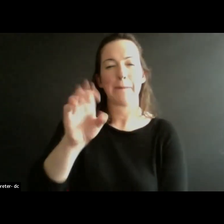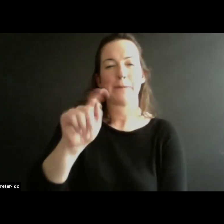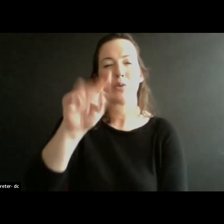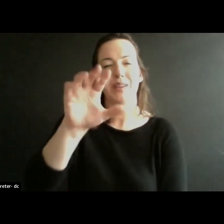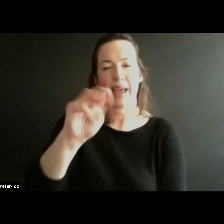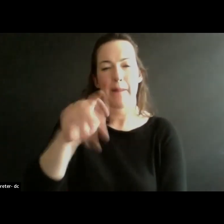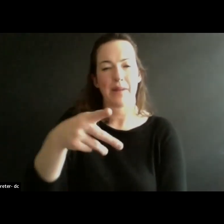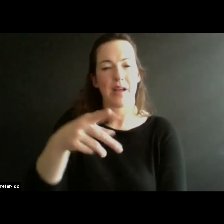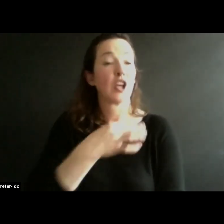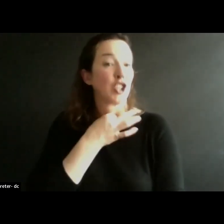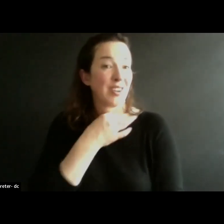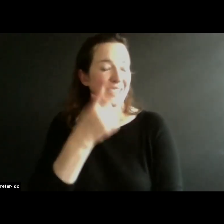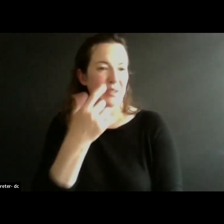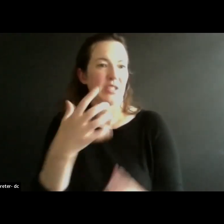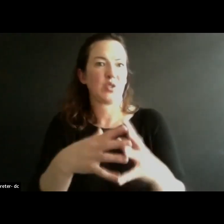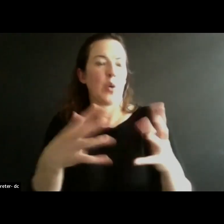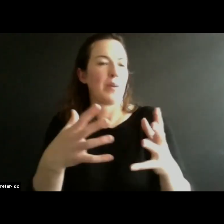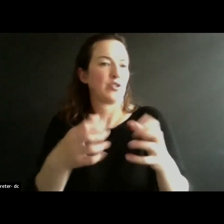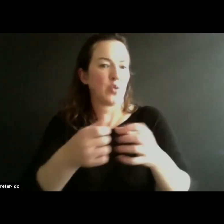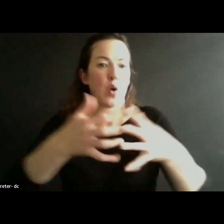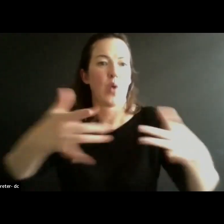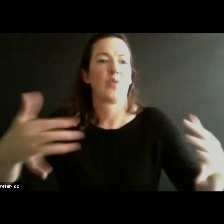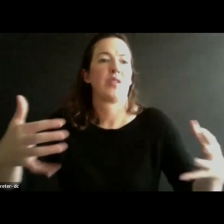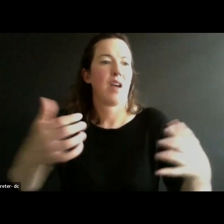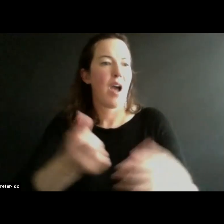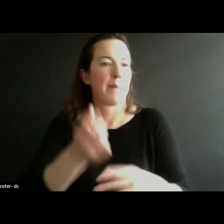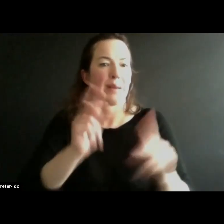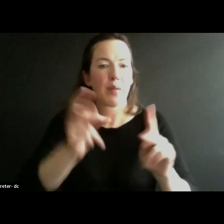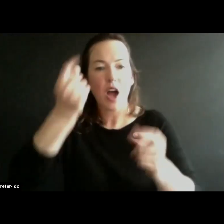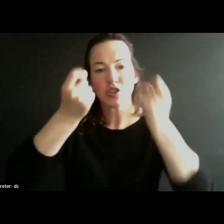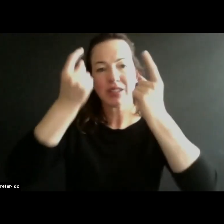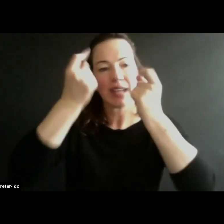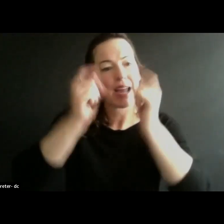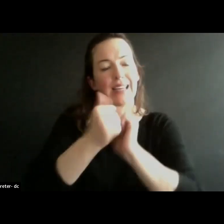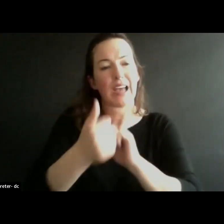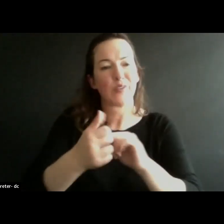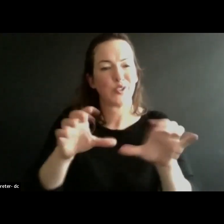there's so much growth in just understanding how to do some of those, you know, basic basic